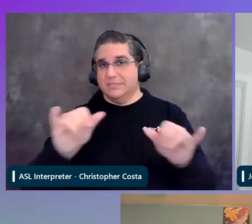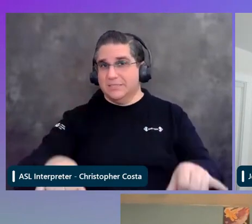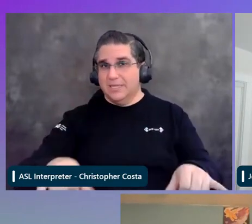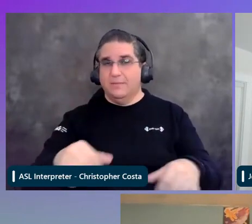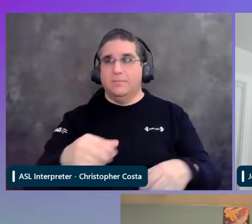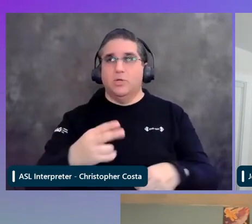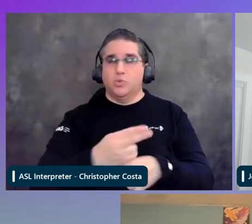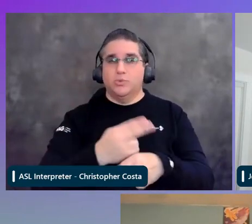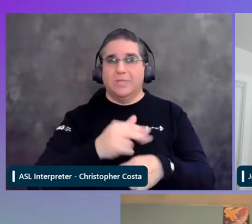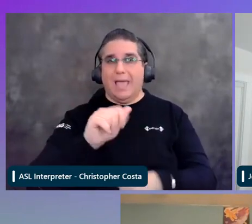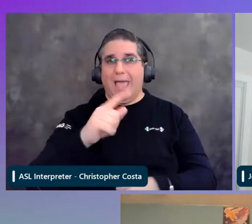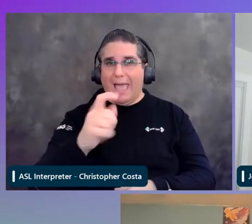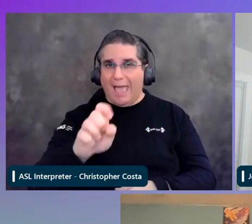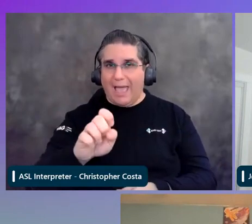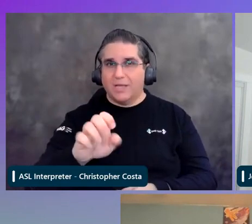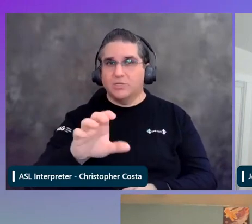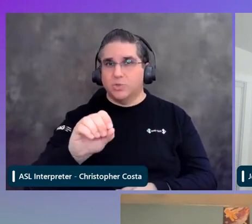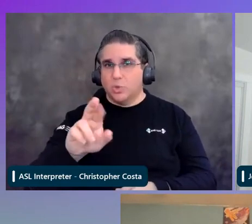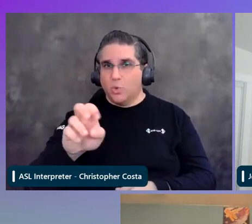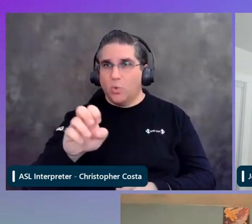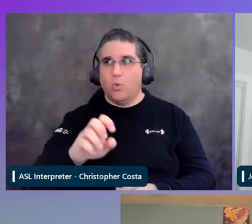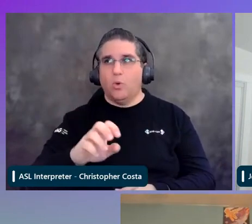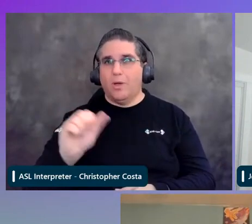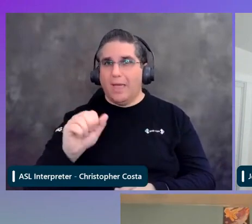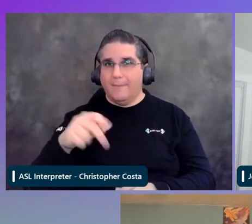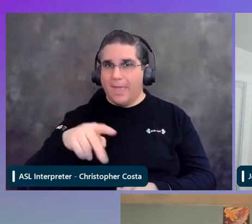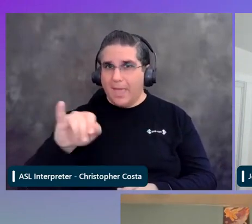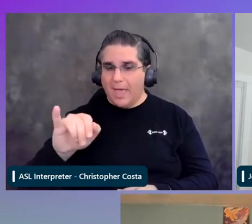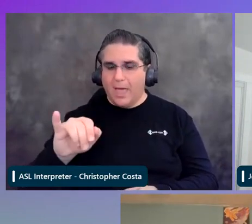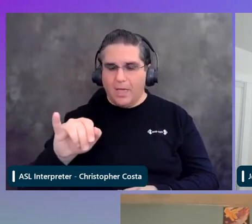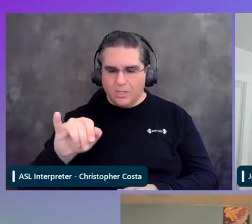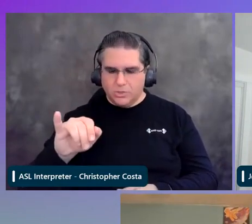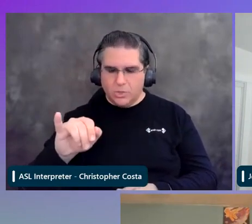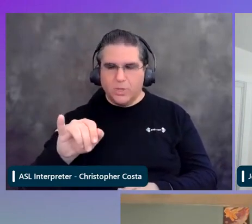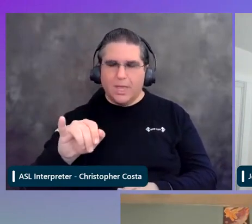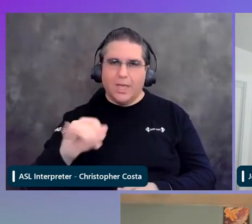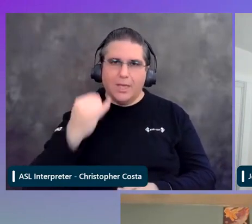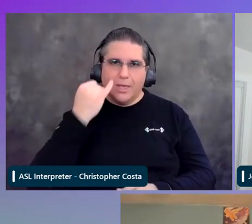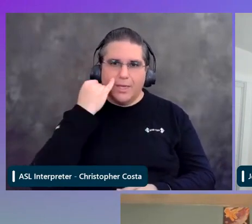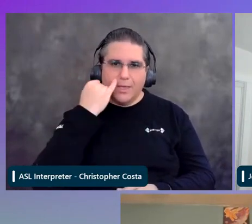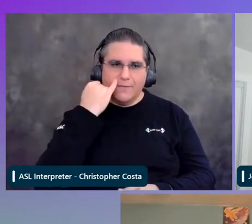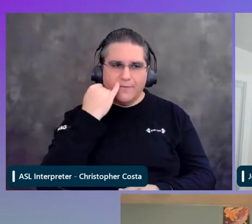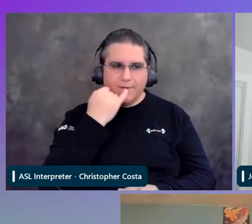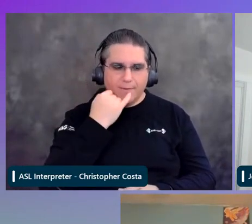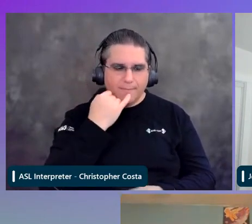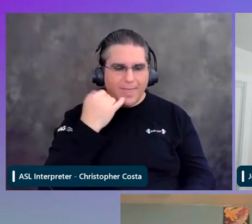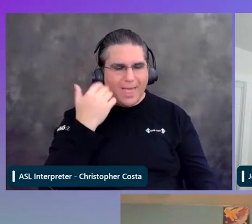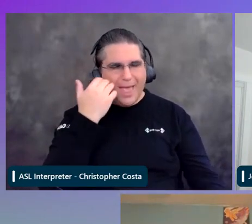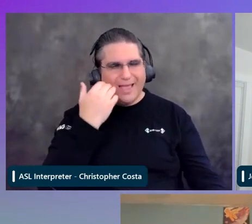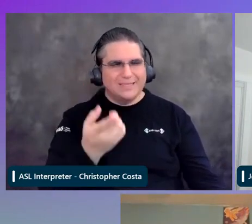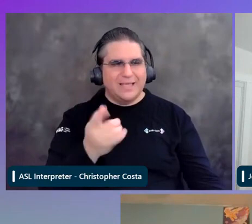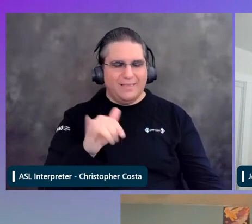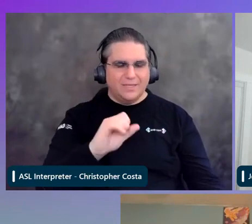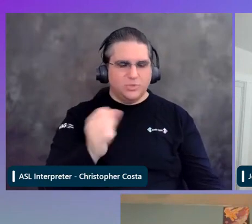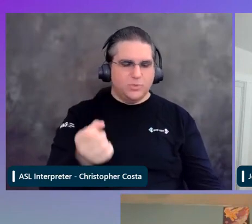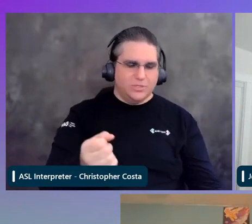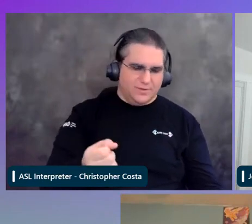into, you know, acts, uh, core and things like that. The API. And so there's ways to if you're, I guess, in that context